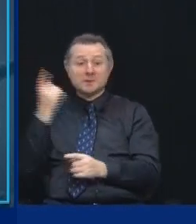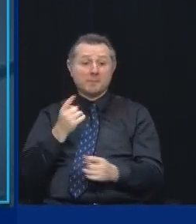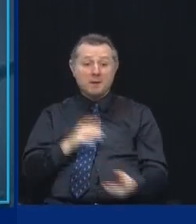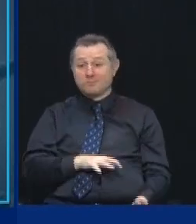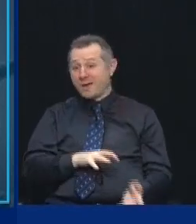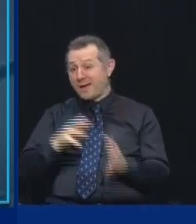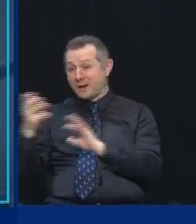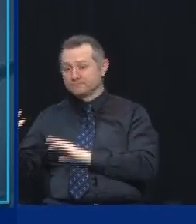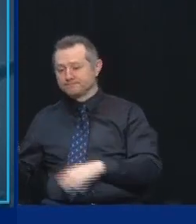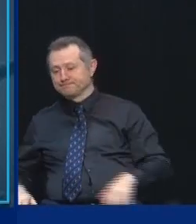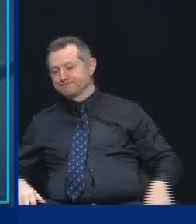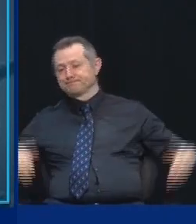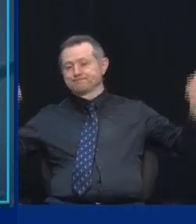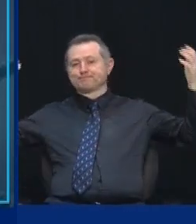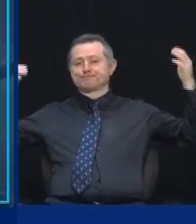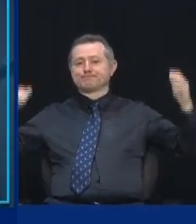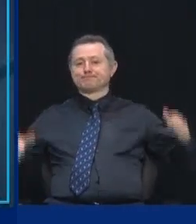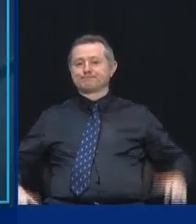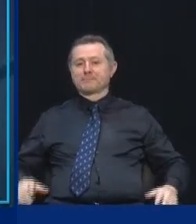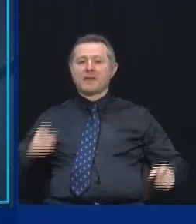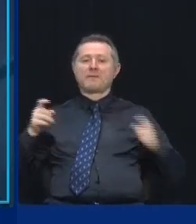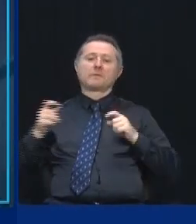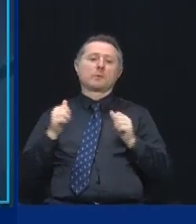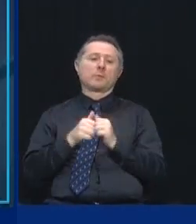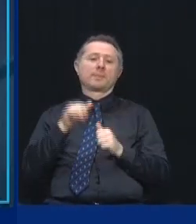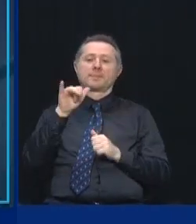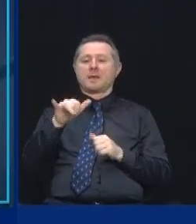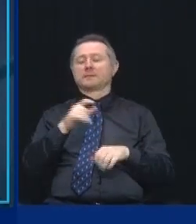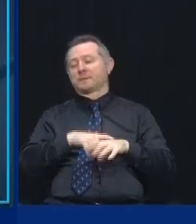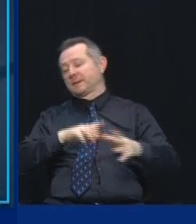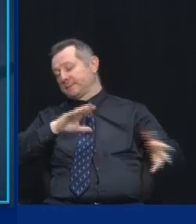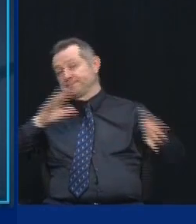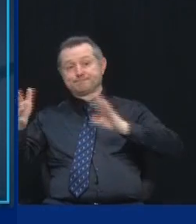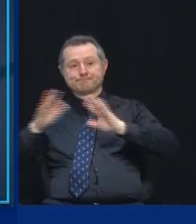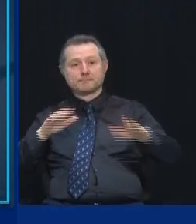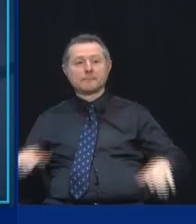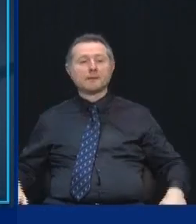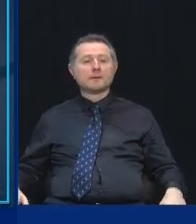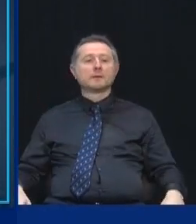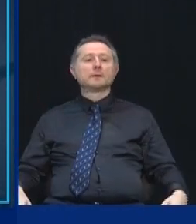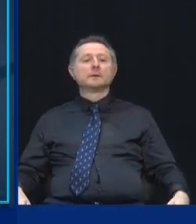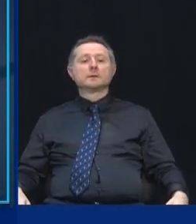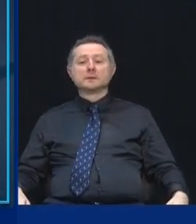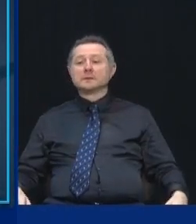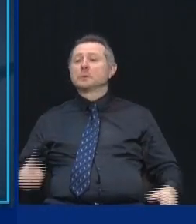UP. WE JUST HAVE TO KEEP THOSE HEADED IN THE RIGHT DIRECTION.